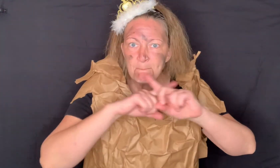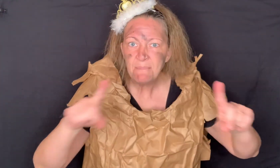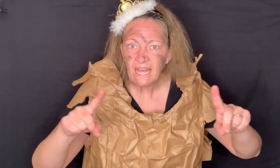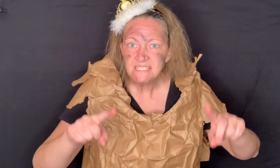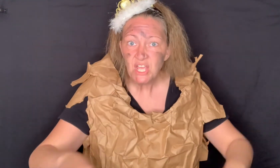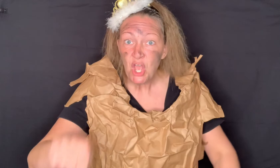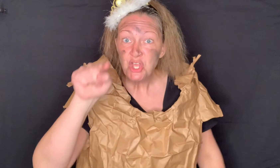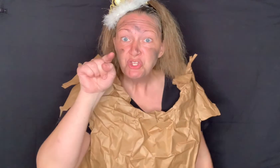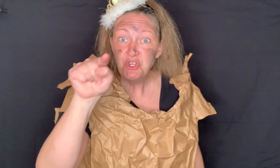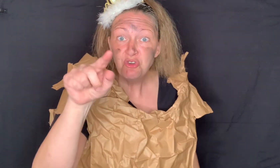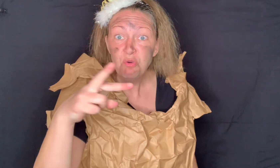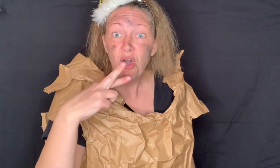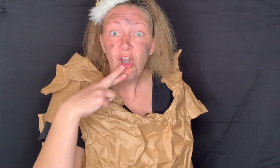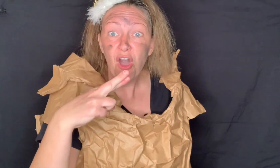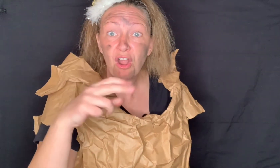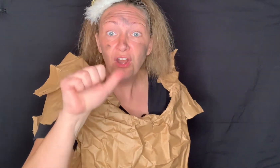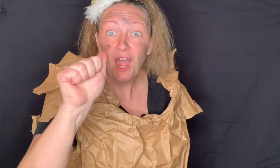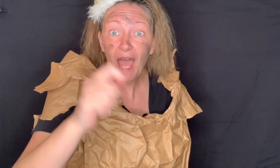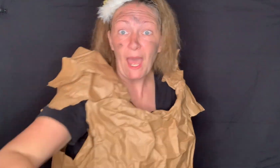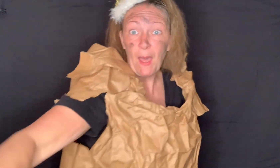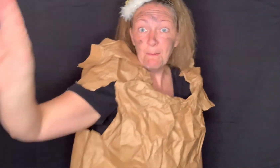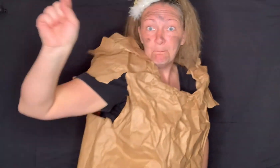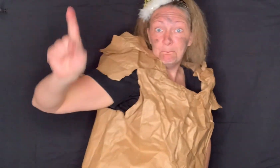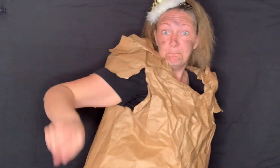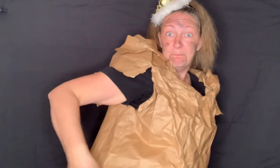but you are a bum."